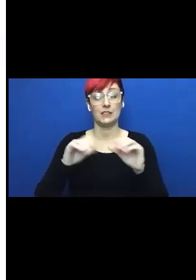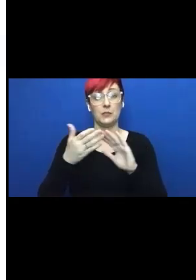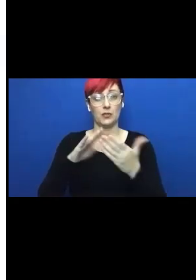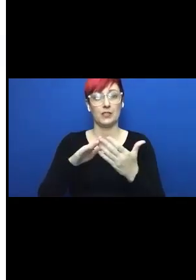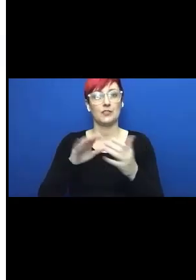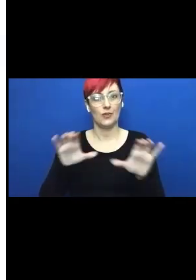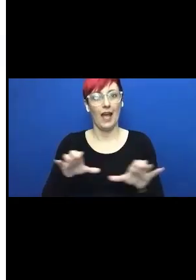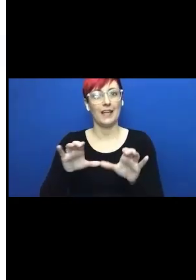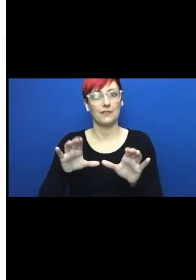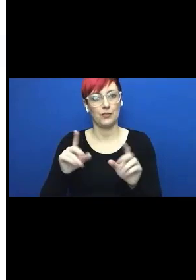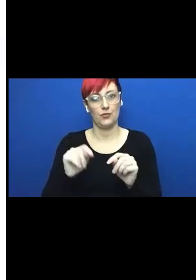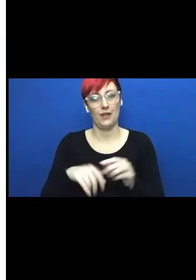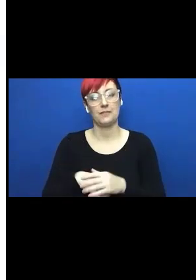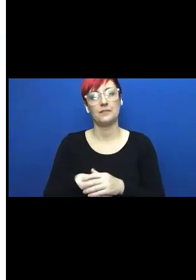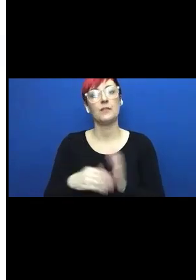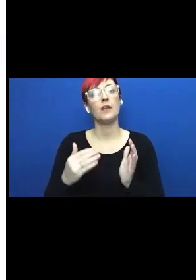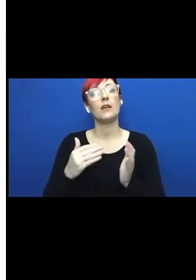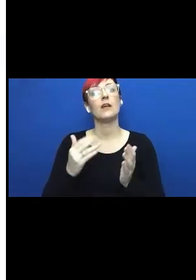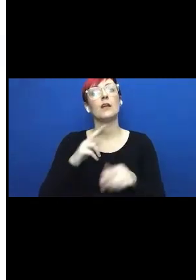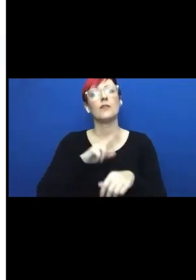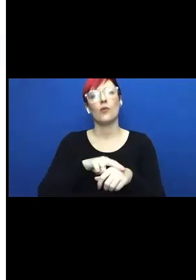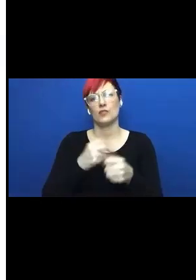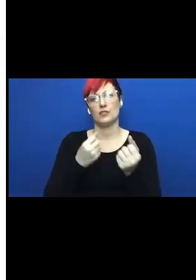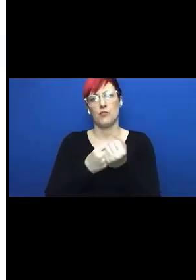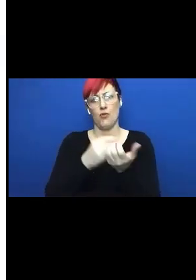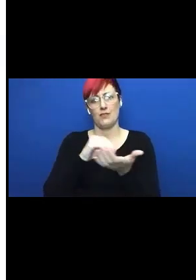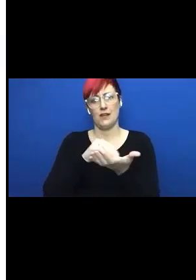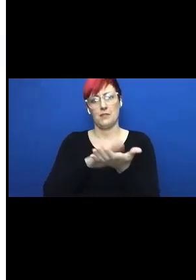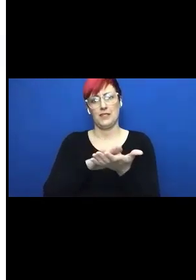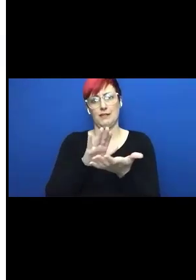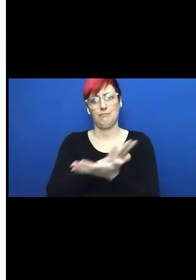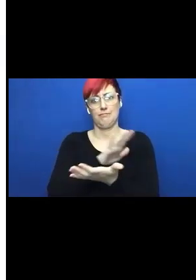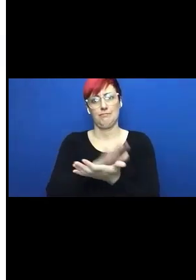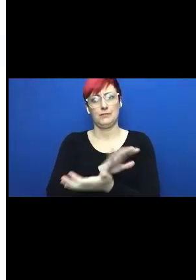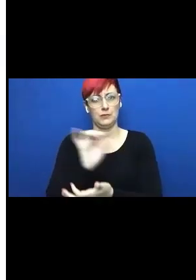And then of course, supporting documentation. We .. .